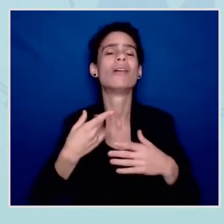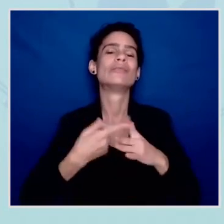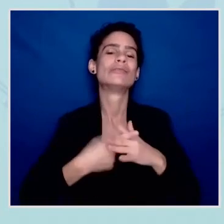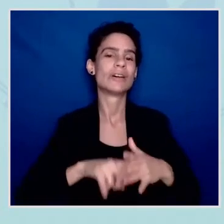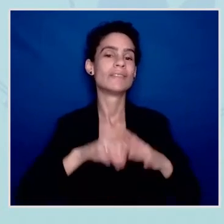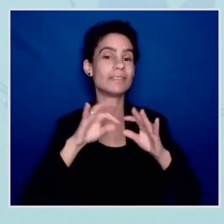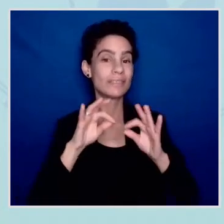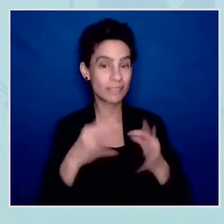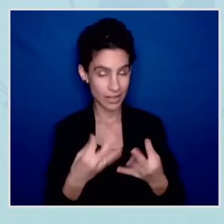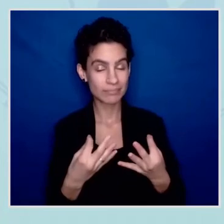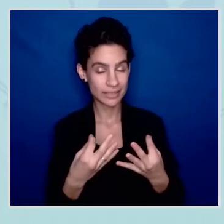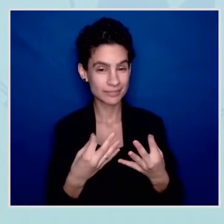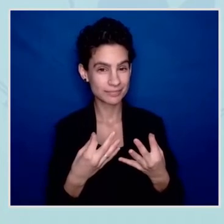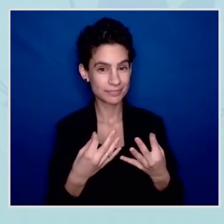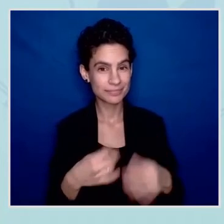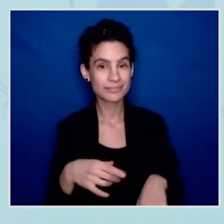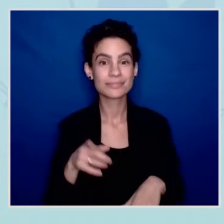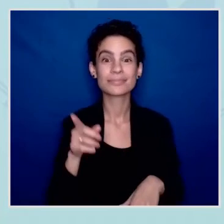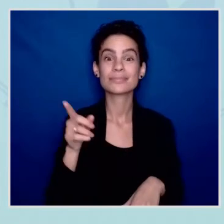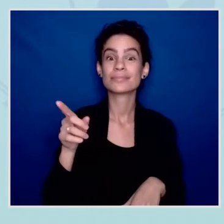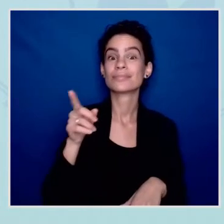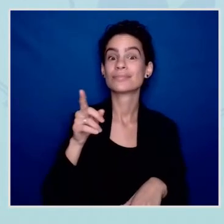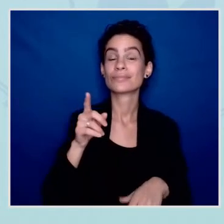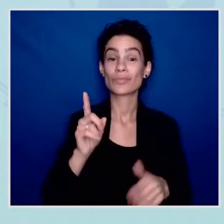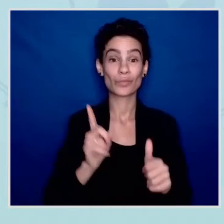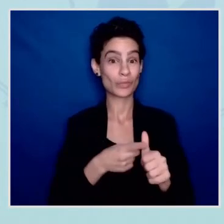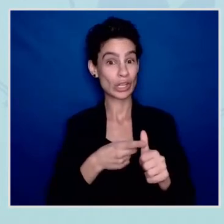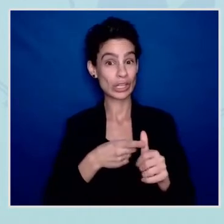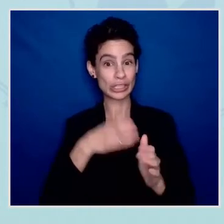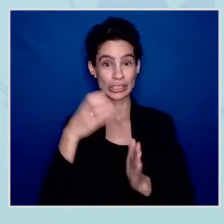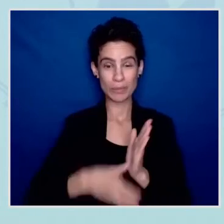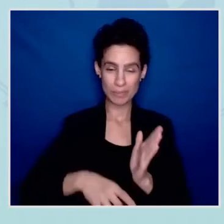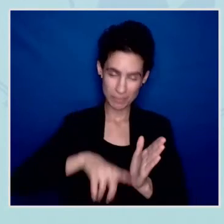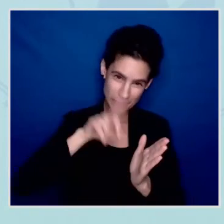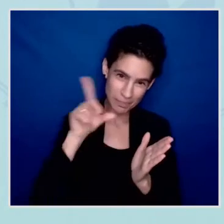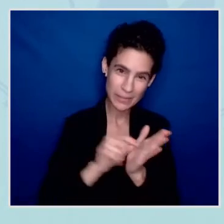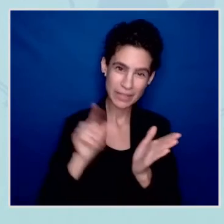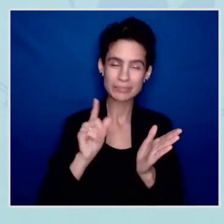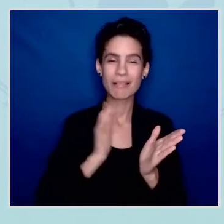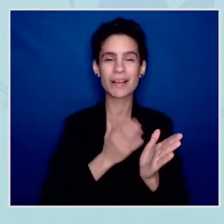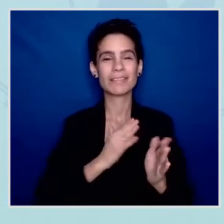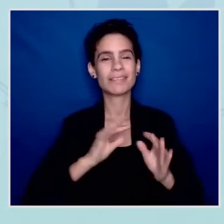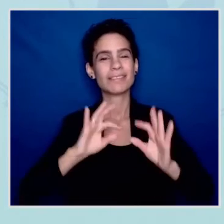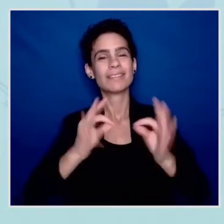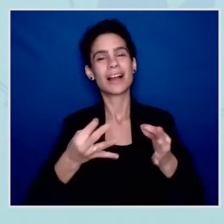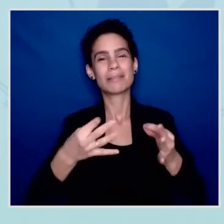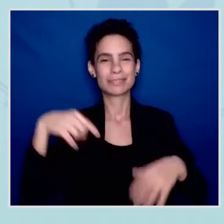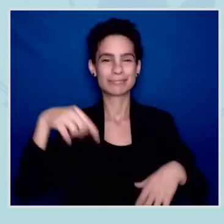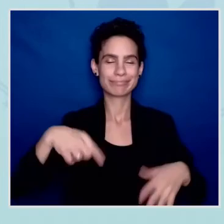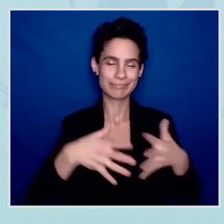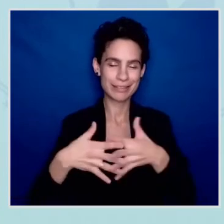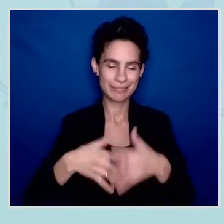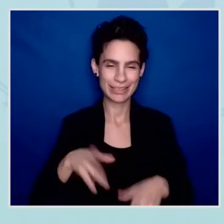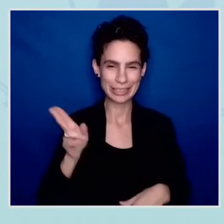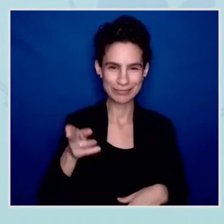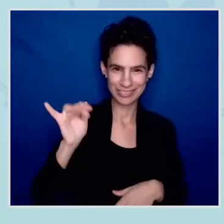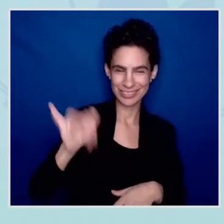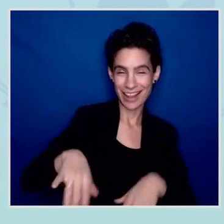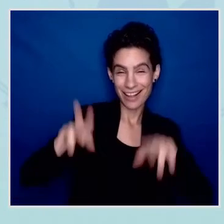HE STARTED A FAMILY AND THE